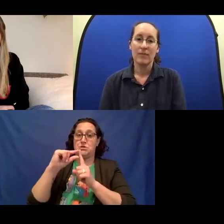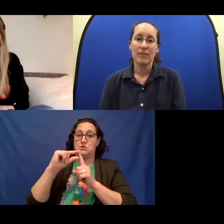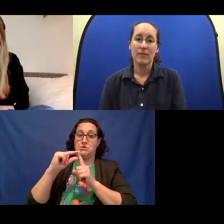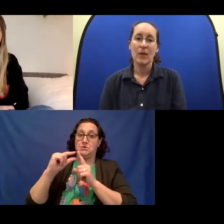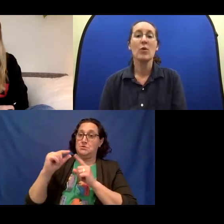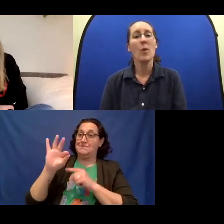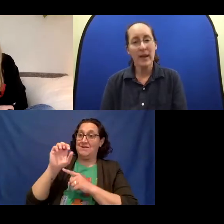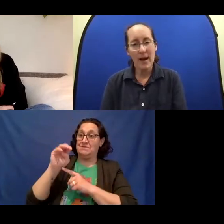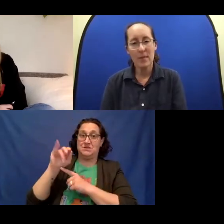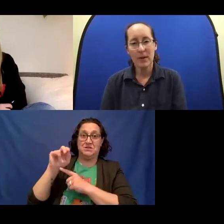Growing up,